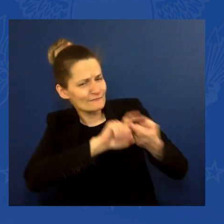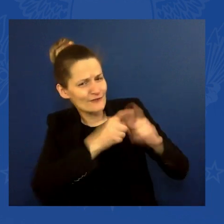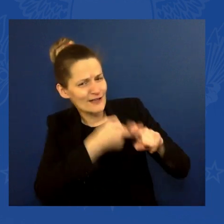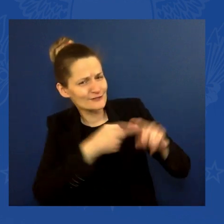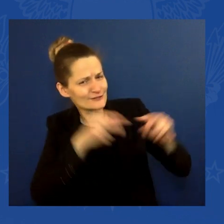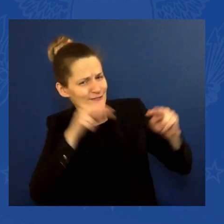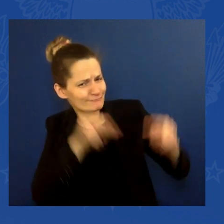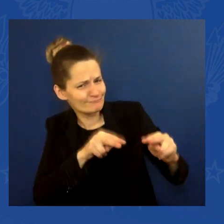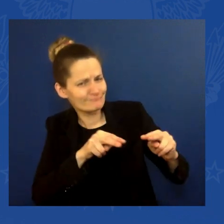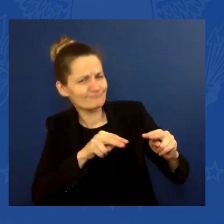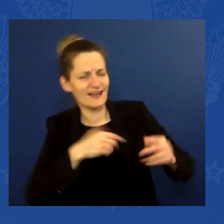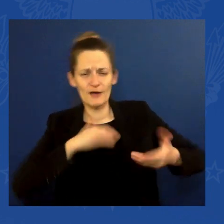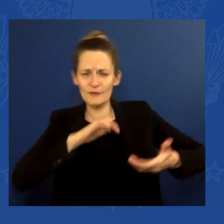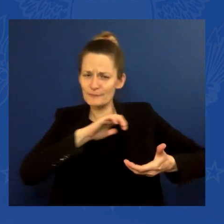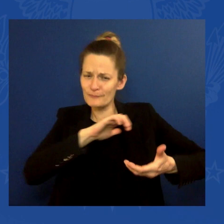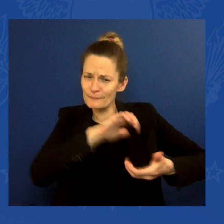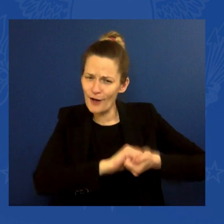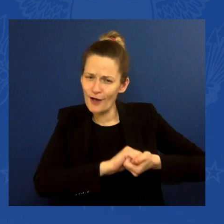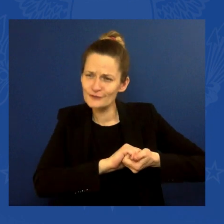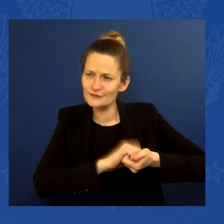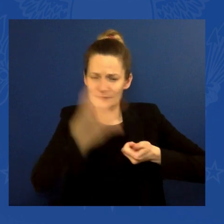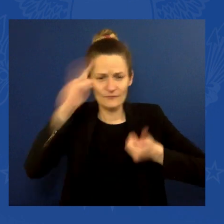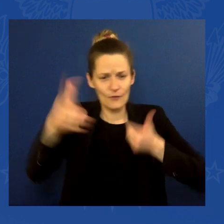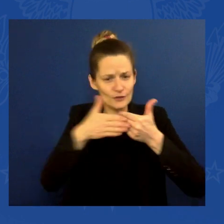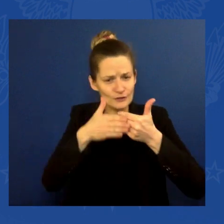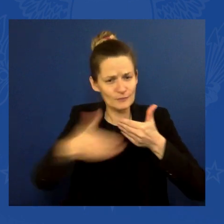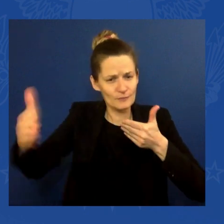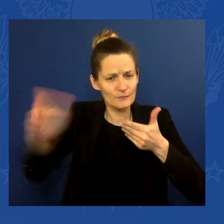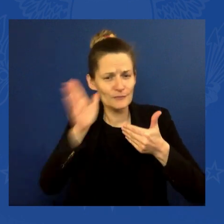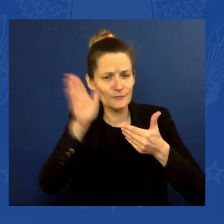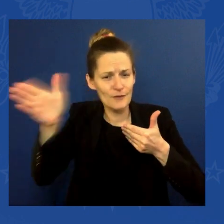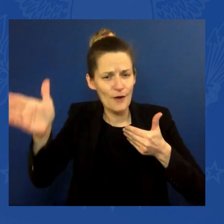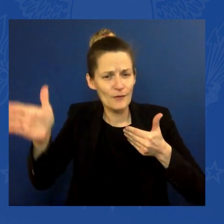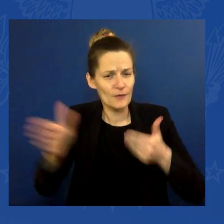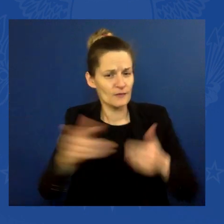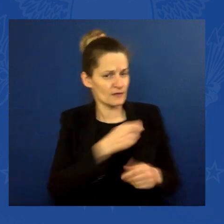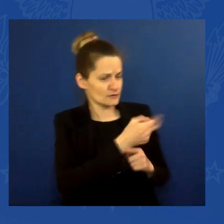when we both have come full circle. You're Taoiseach and I'm President; what the hell are we going to do?